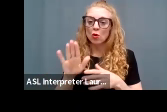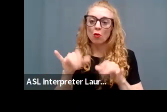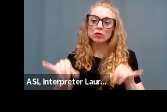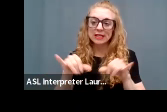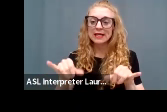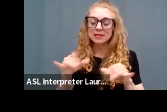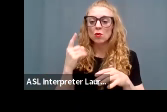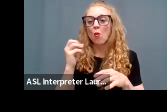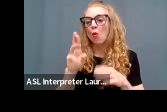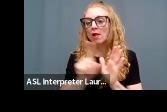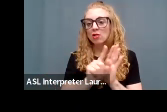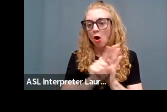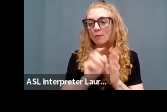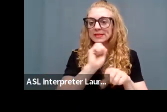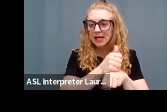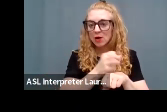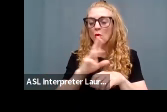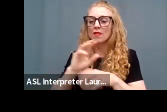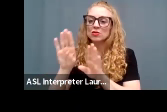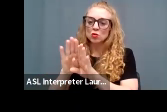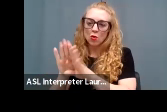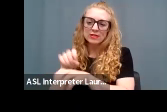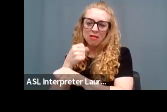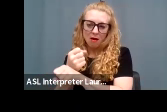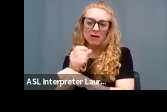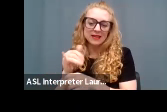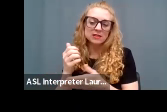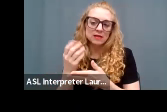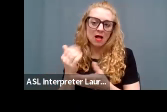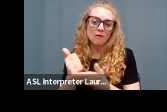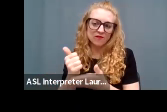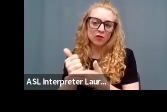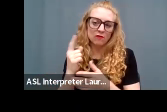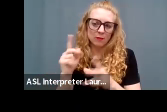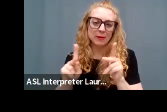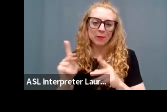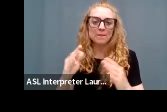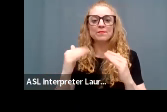alarm system is set and the doors are locked is is a very useful thing health and wellness there's